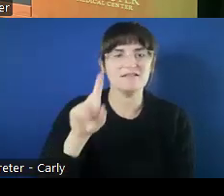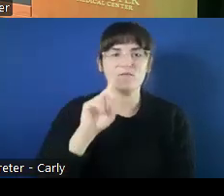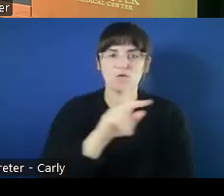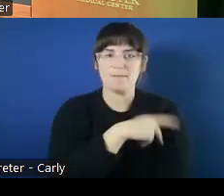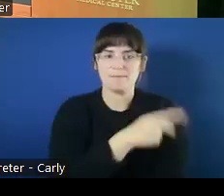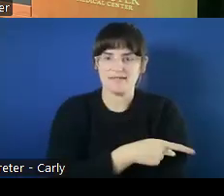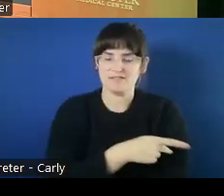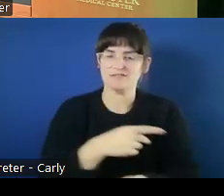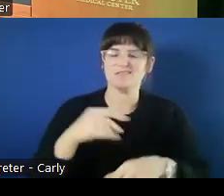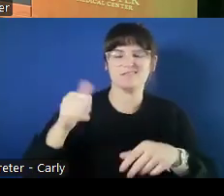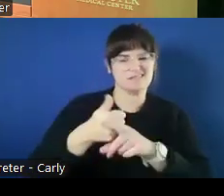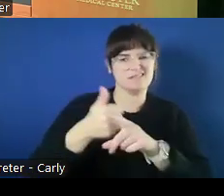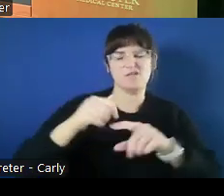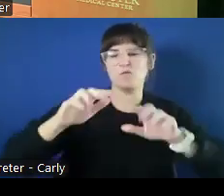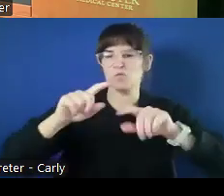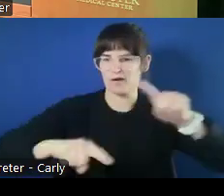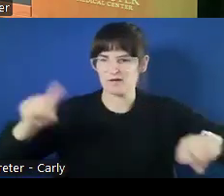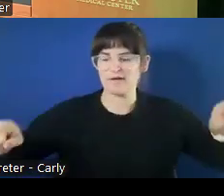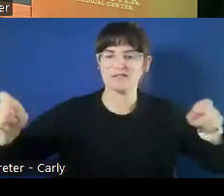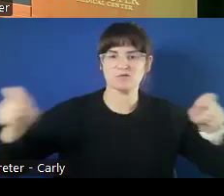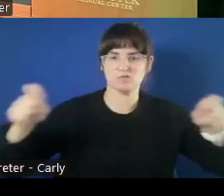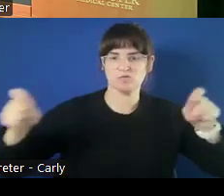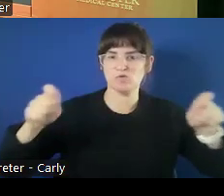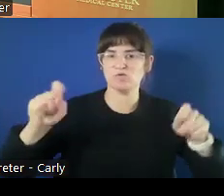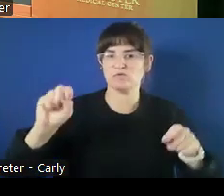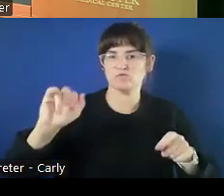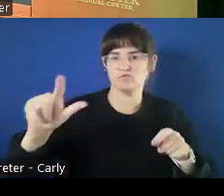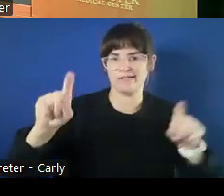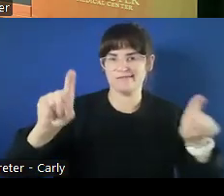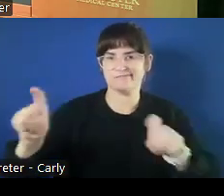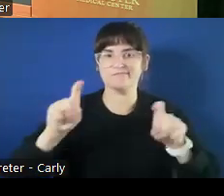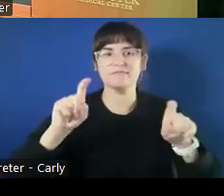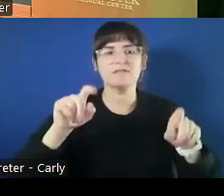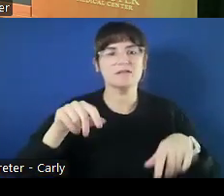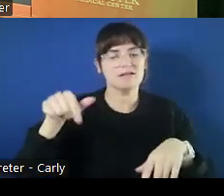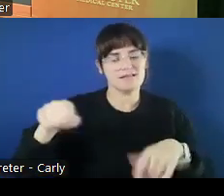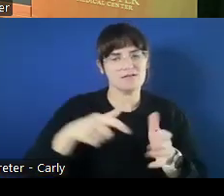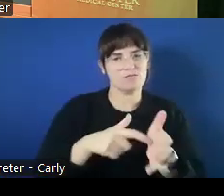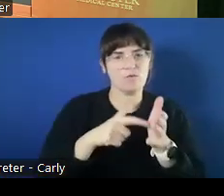uh who were postmi so about 2400 of them and they had to have either major or minor depression or